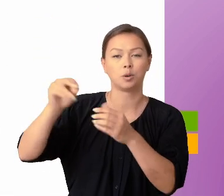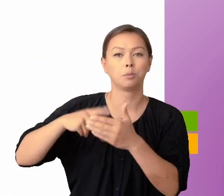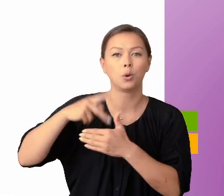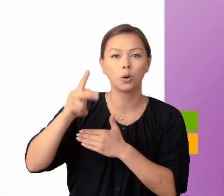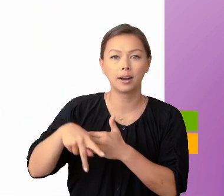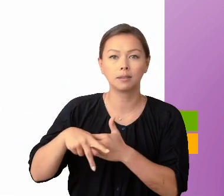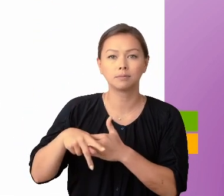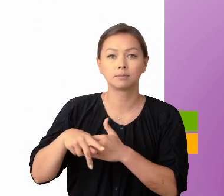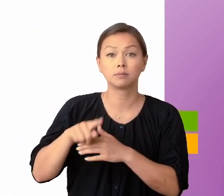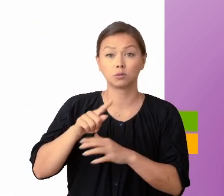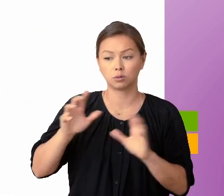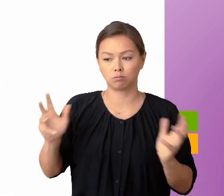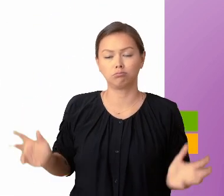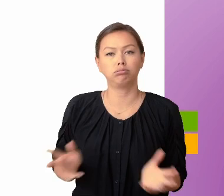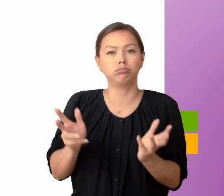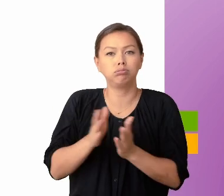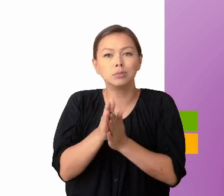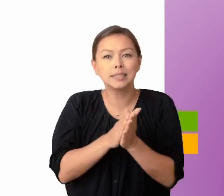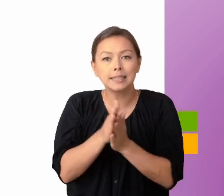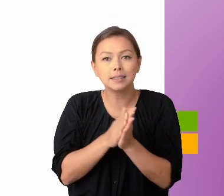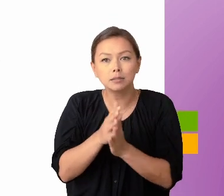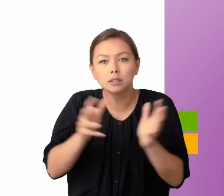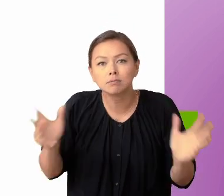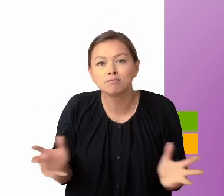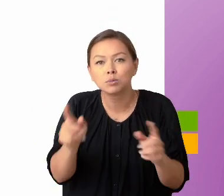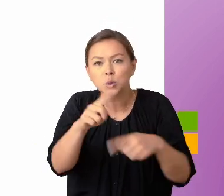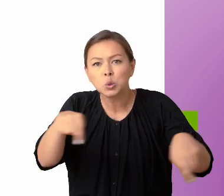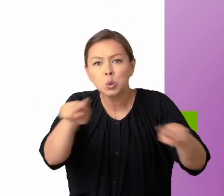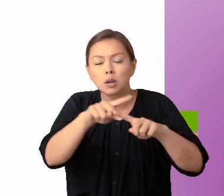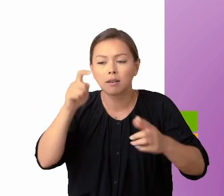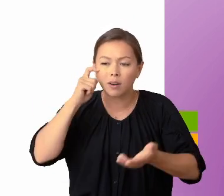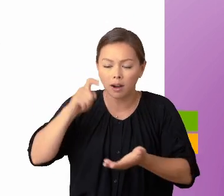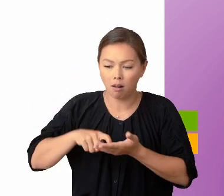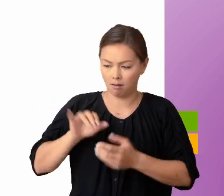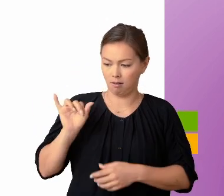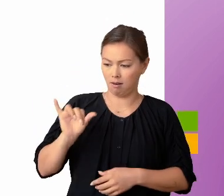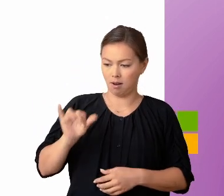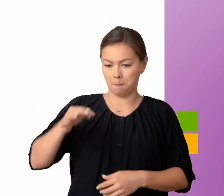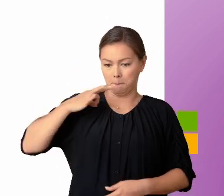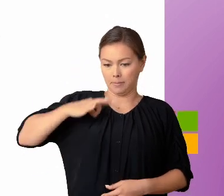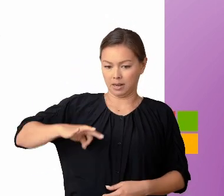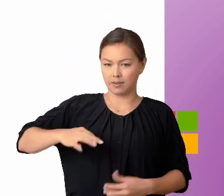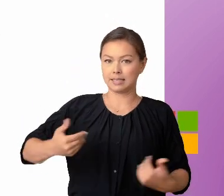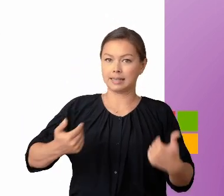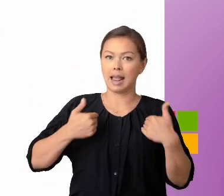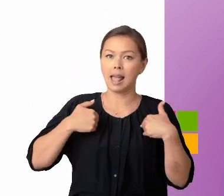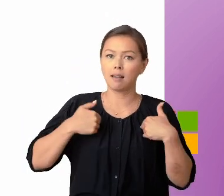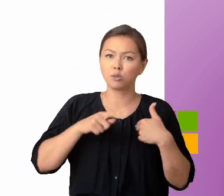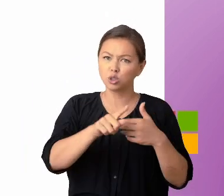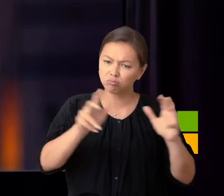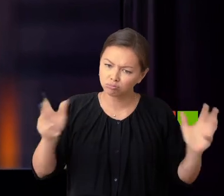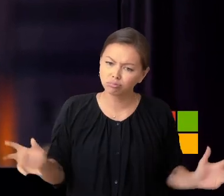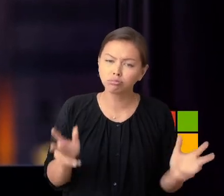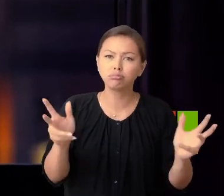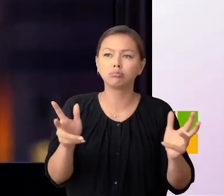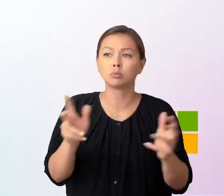offering incentives and investments for you to rapidly adopt and realize the benefits of AI-guided productivity in the cloud. Start your journey